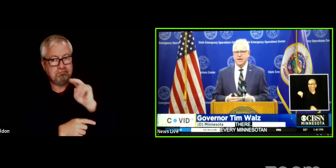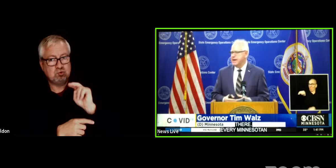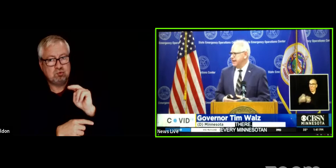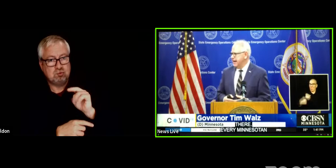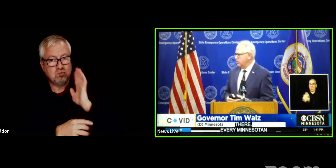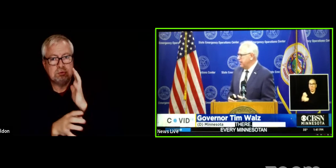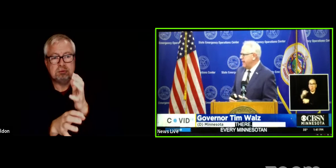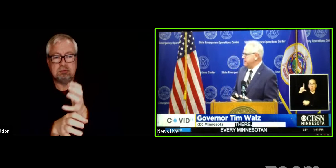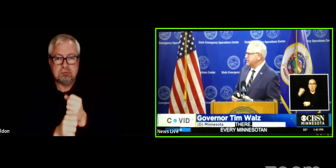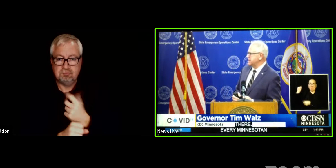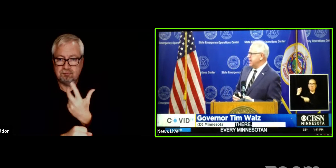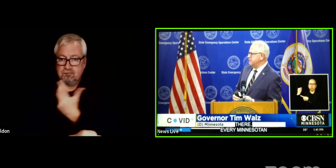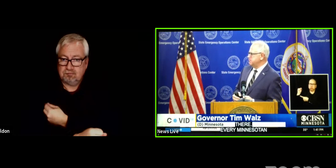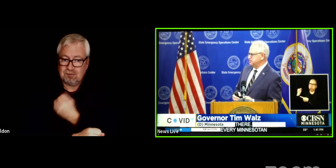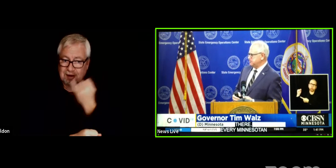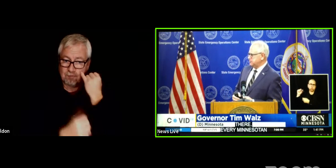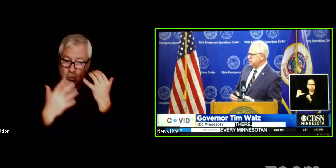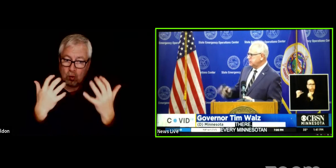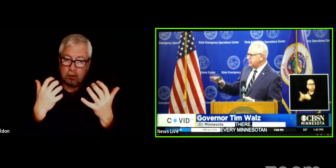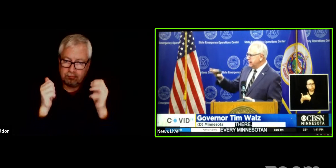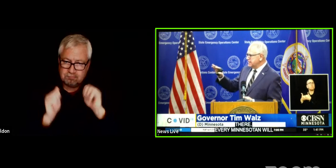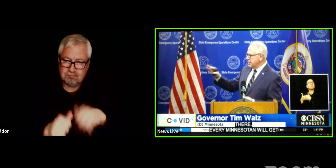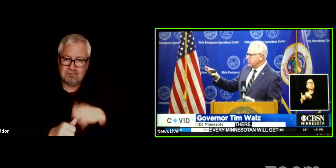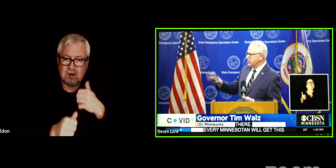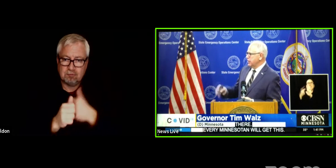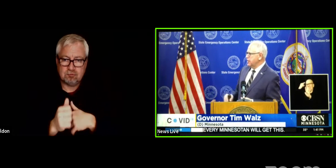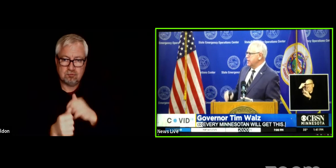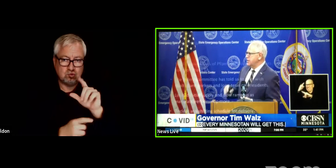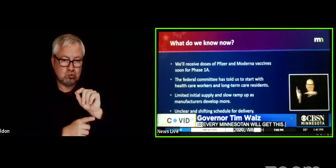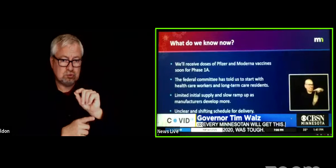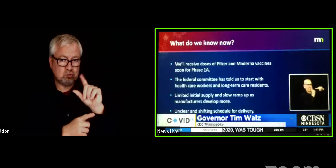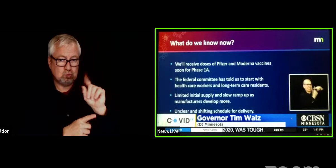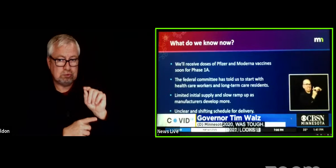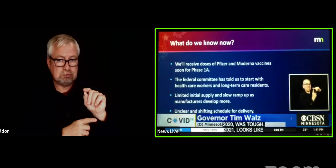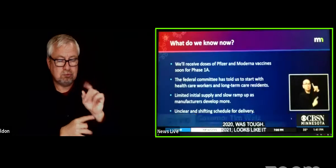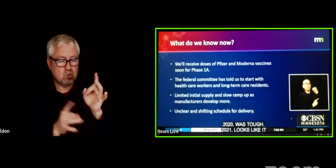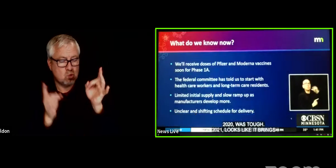NOW, WITH THAT BEING SAID, IT IS UNCLEAR, SHIFTING SCHEDULE FOR